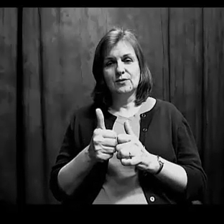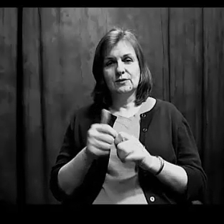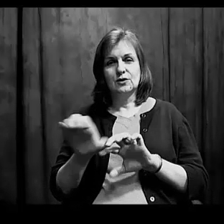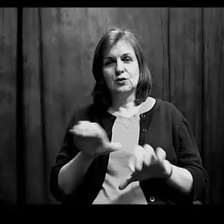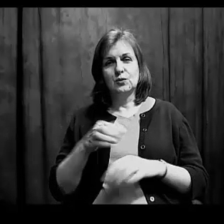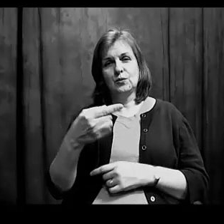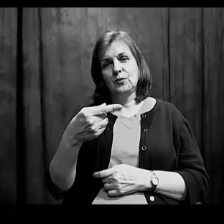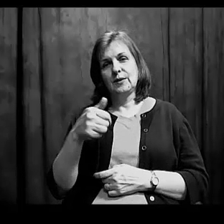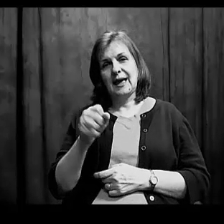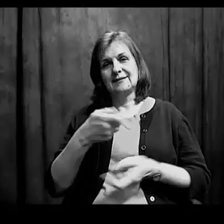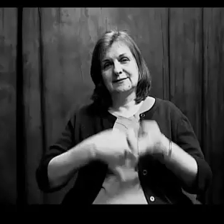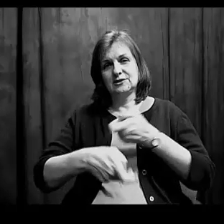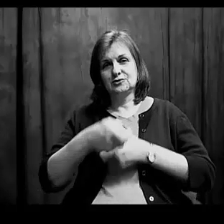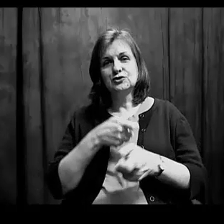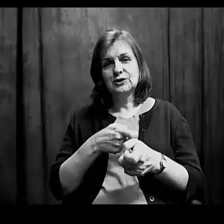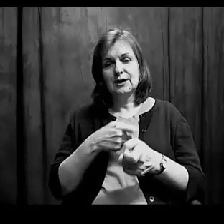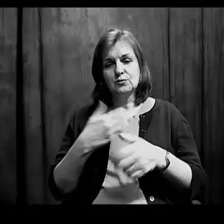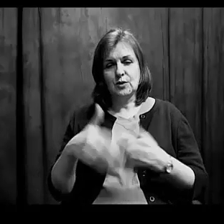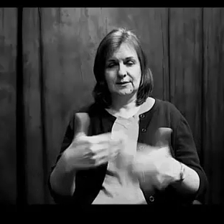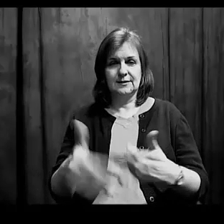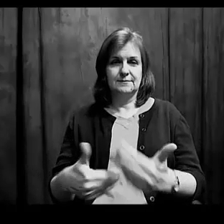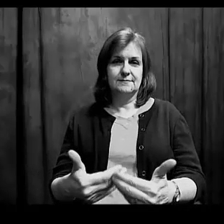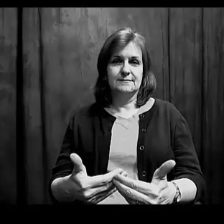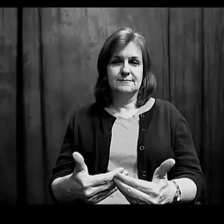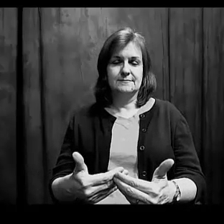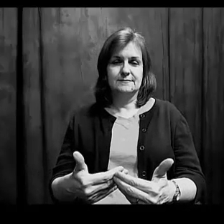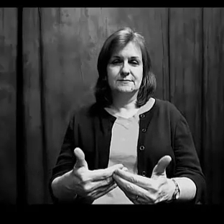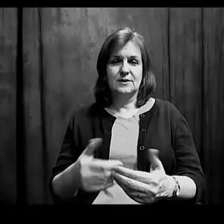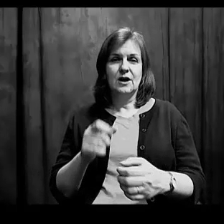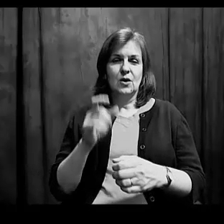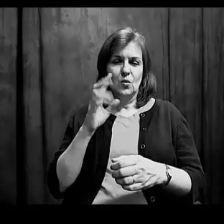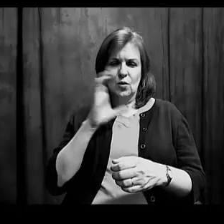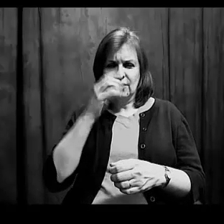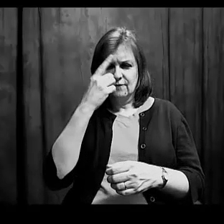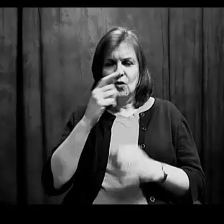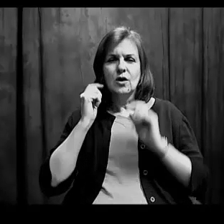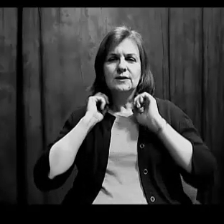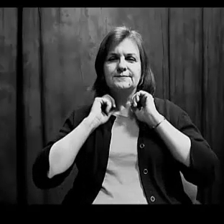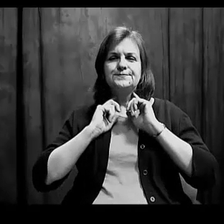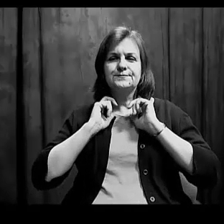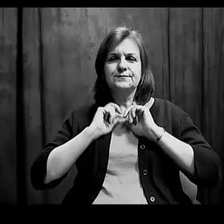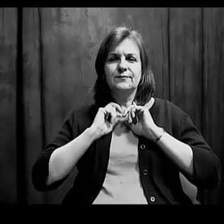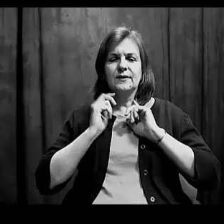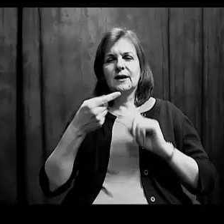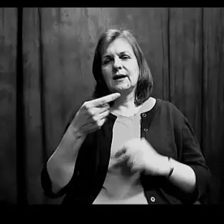the gas exchange process and what we look for are these gill slits so the pharyngeal gill